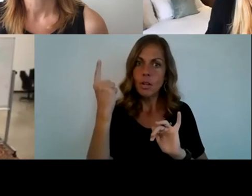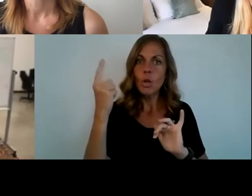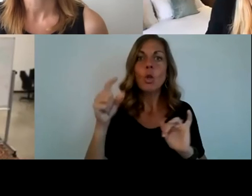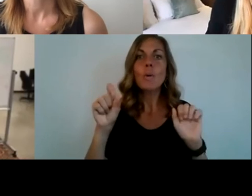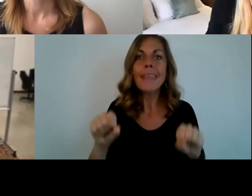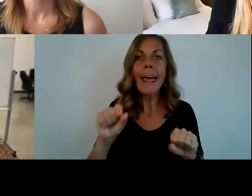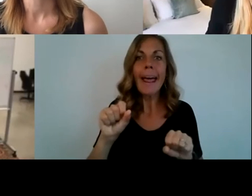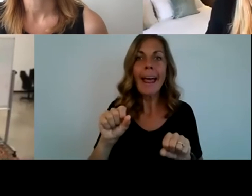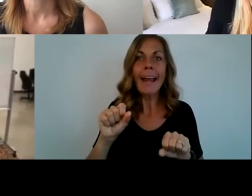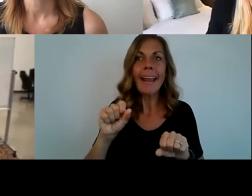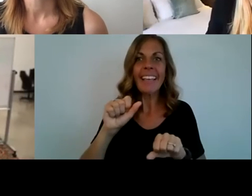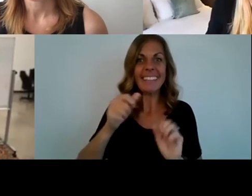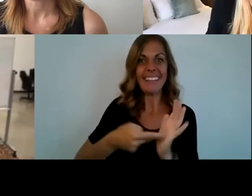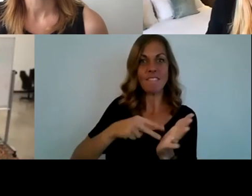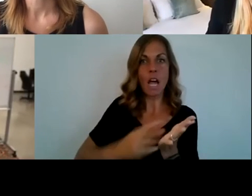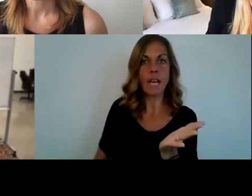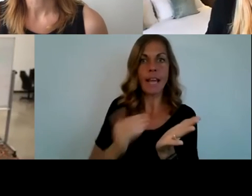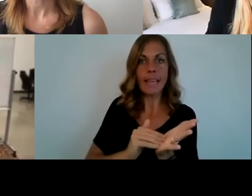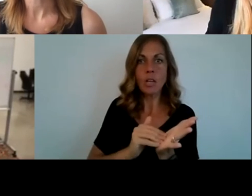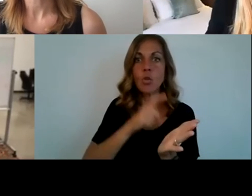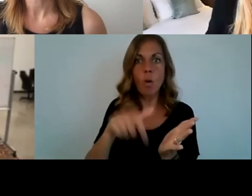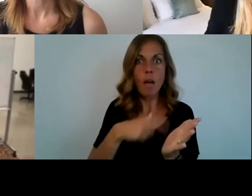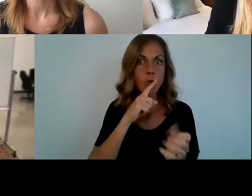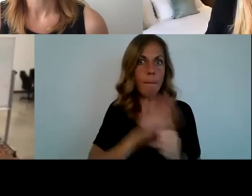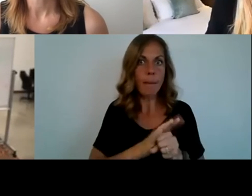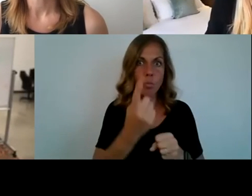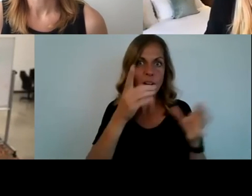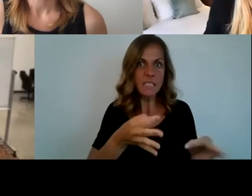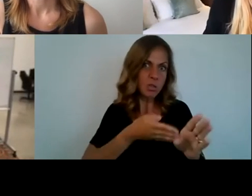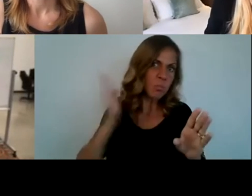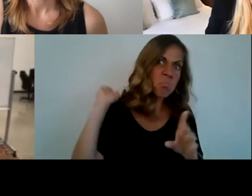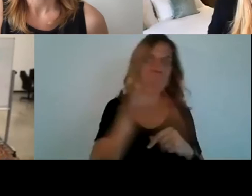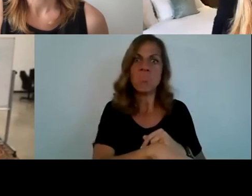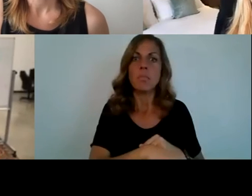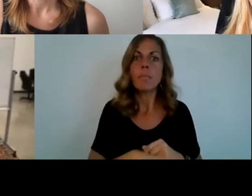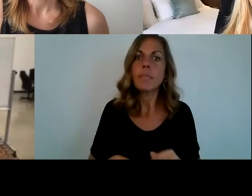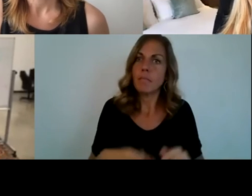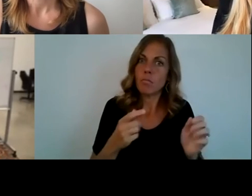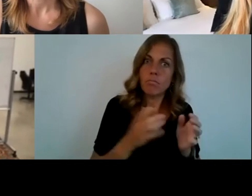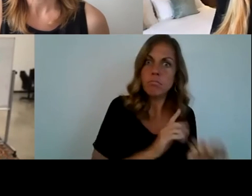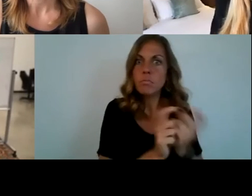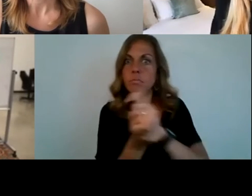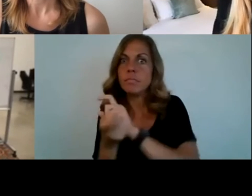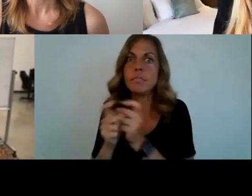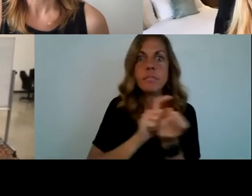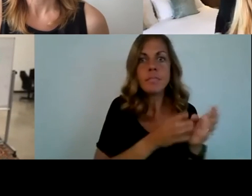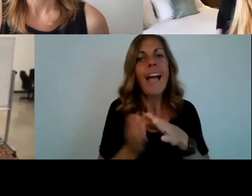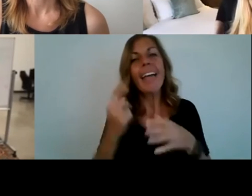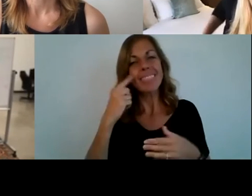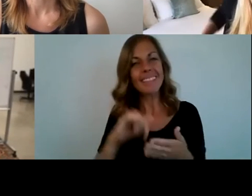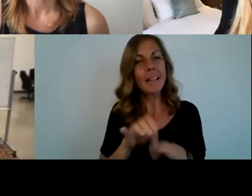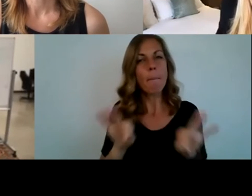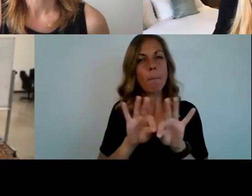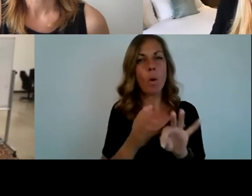don't have to commit to one decision at all times. There's fear around that. It's having